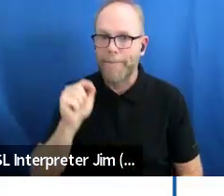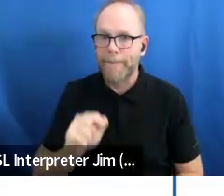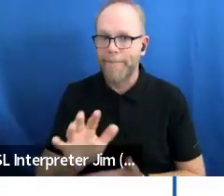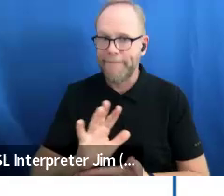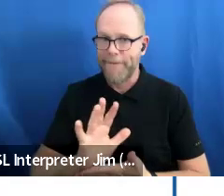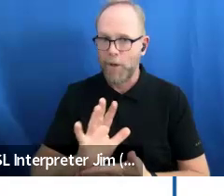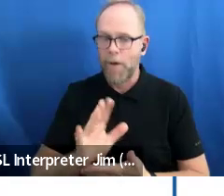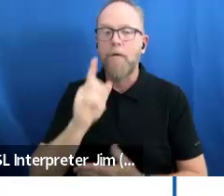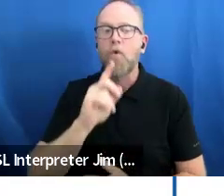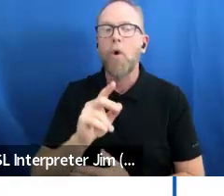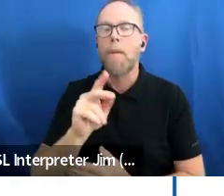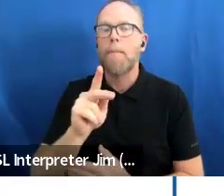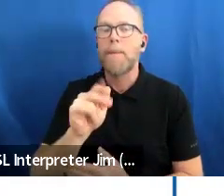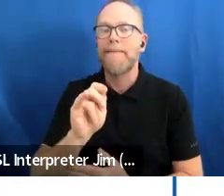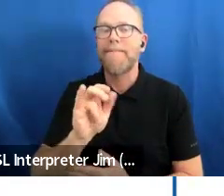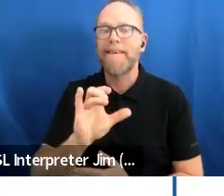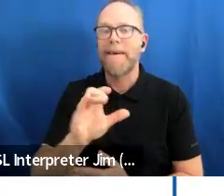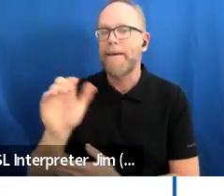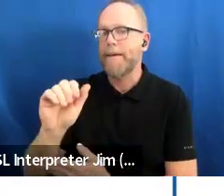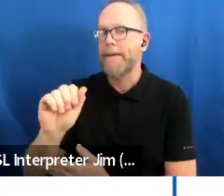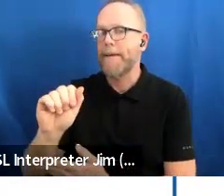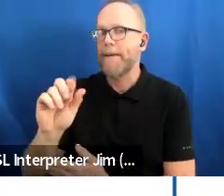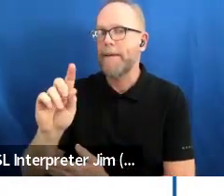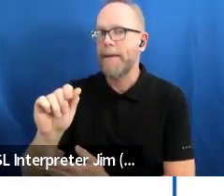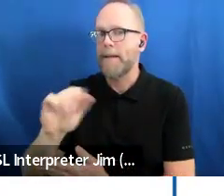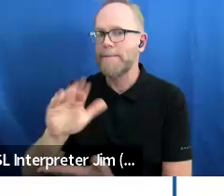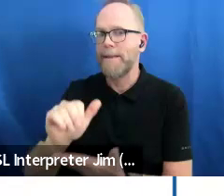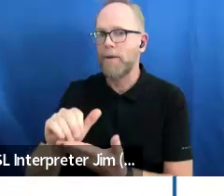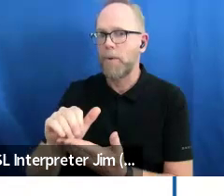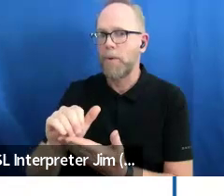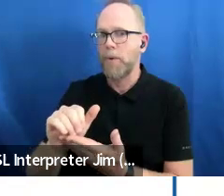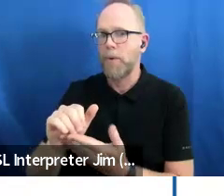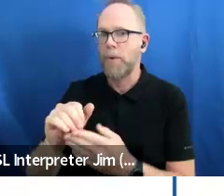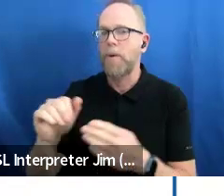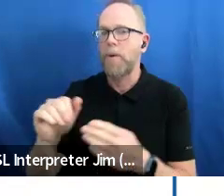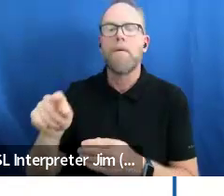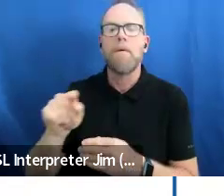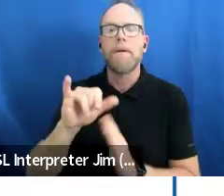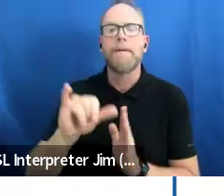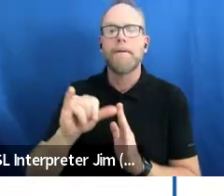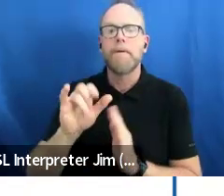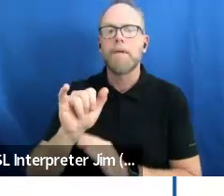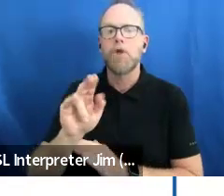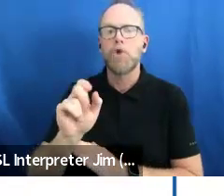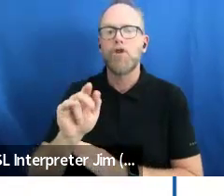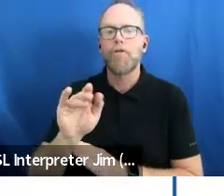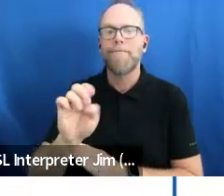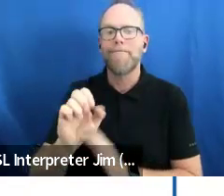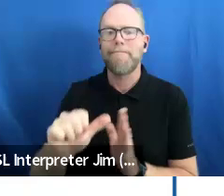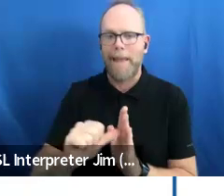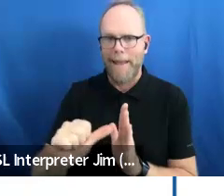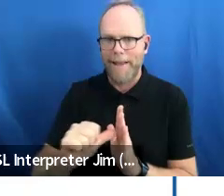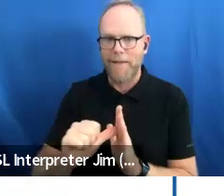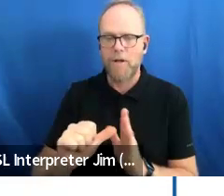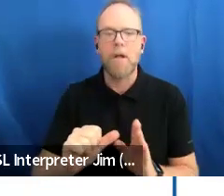the Pacific ADA Center YouTube page. We will send out a link to download and the